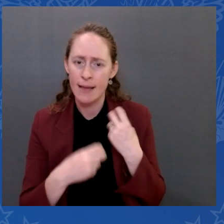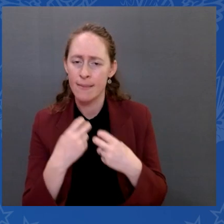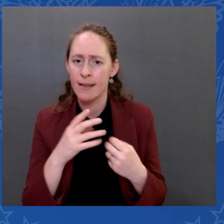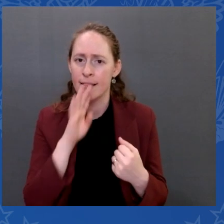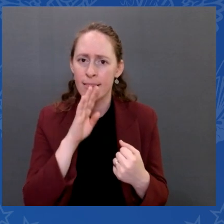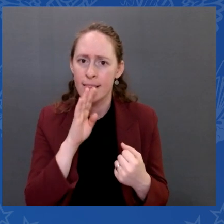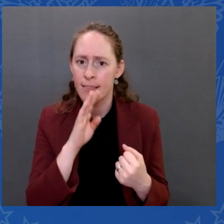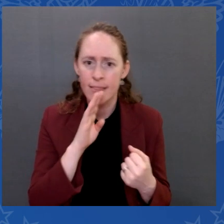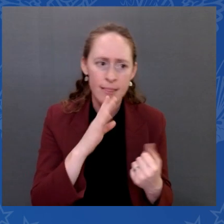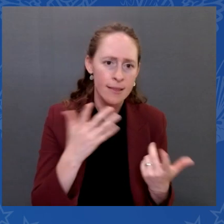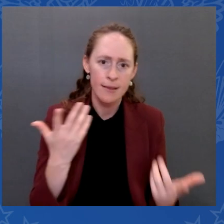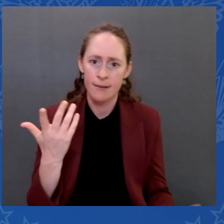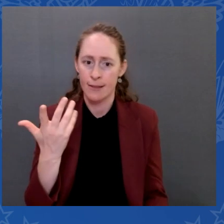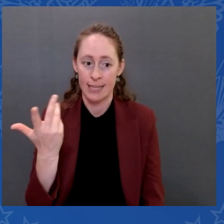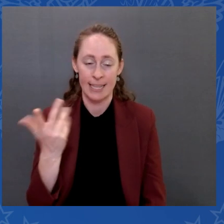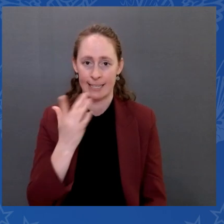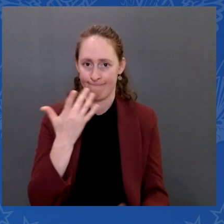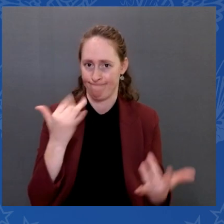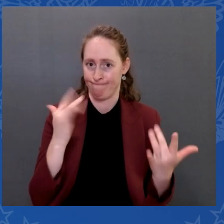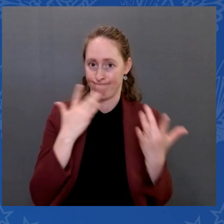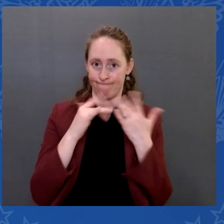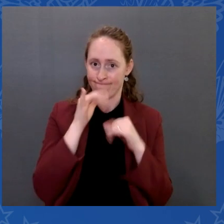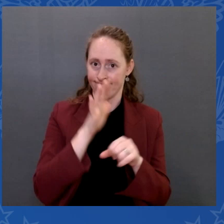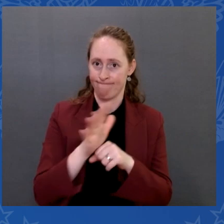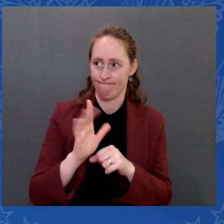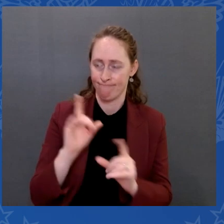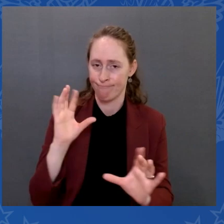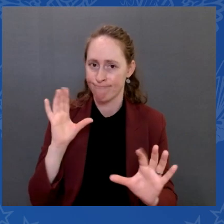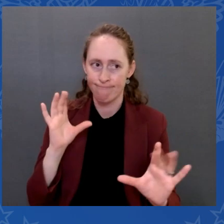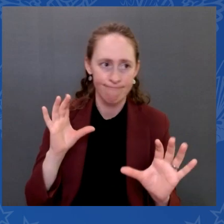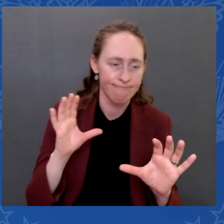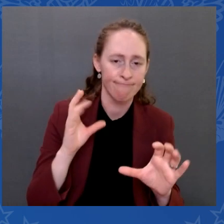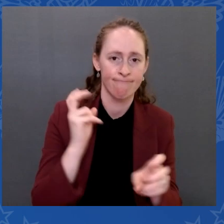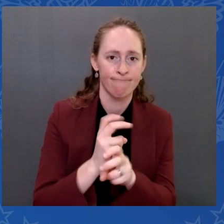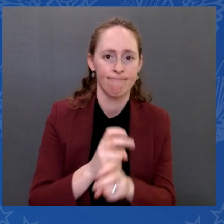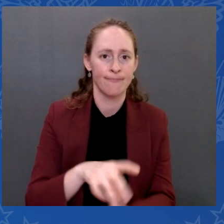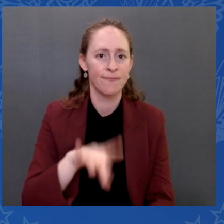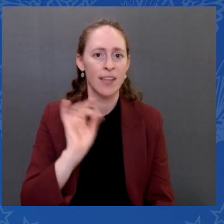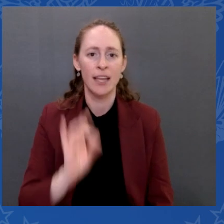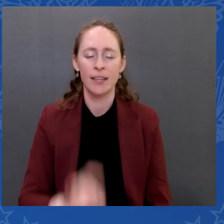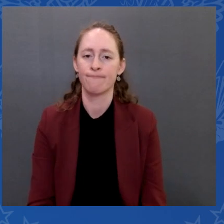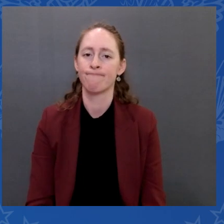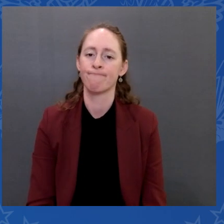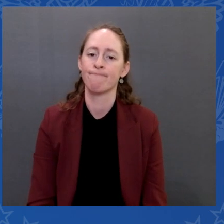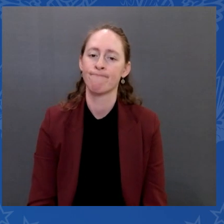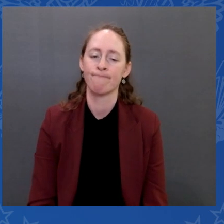Tom, I wonder if you could offer your perspective too. We've heard a lot about the concerns in the transportation sector and engines,